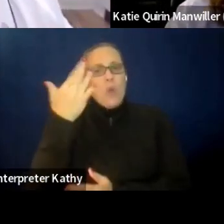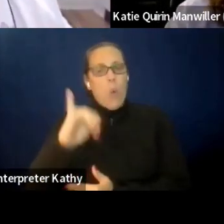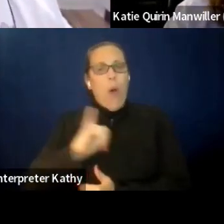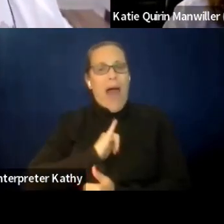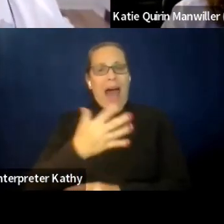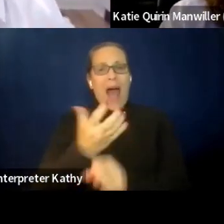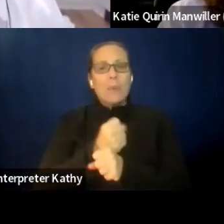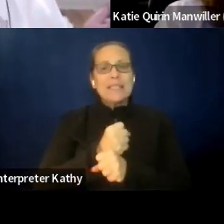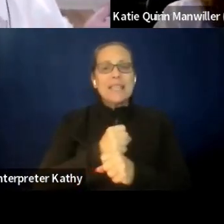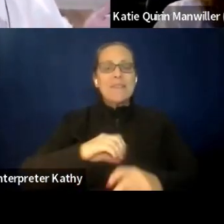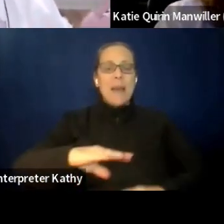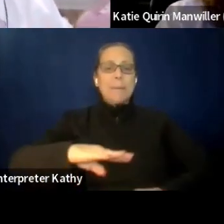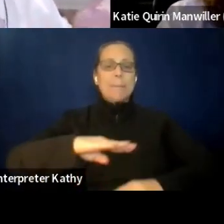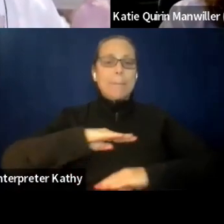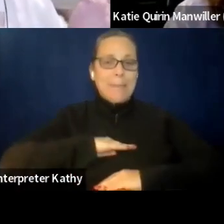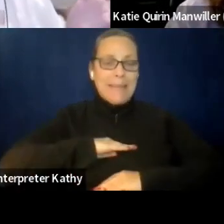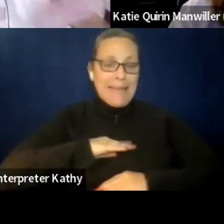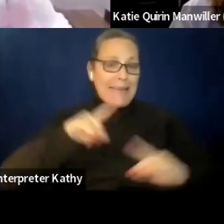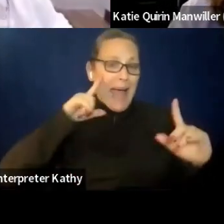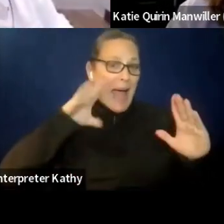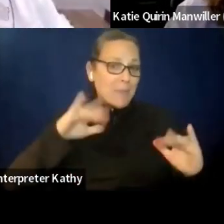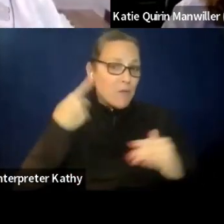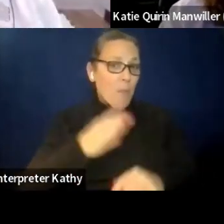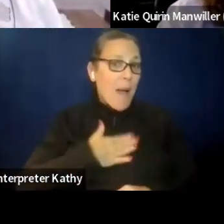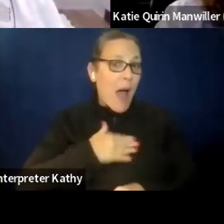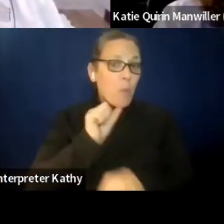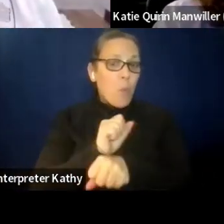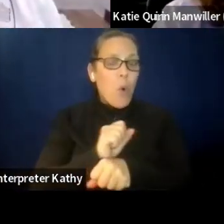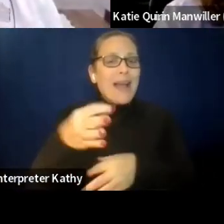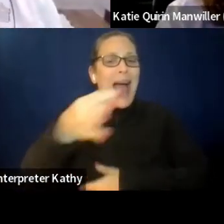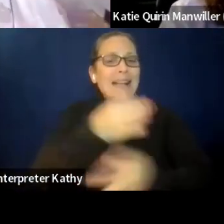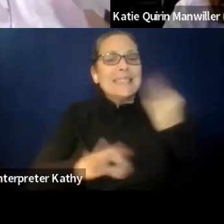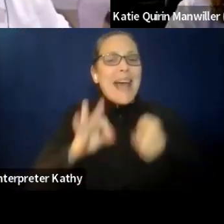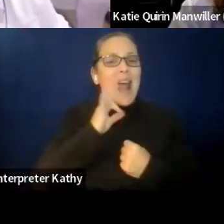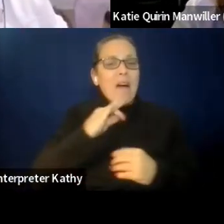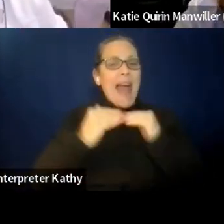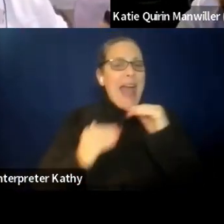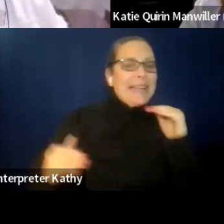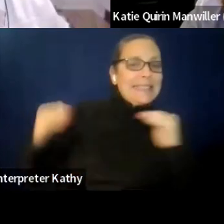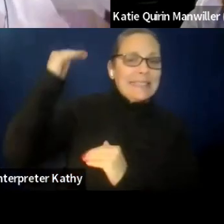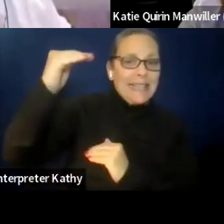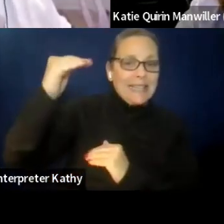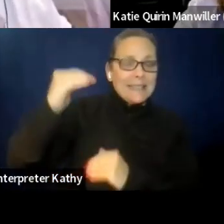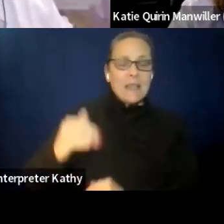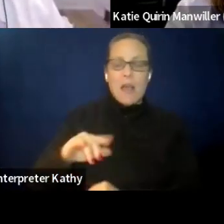reduced hours, were responsible for my receiving a "meets expectations."